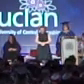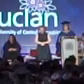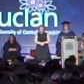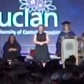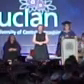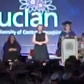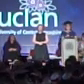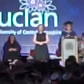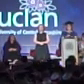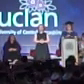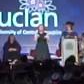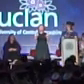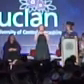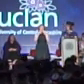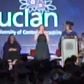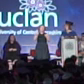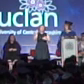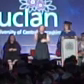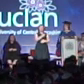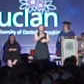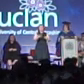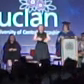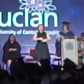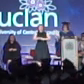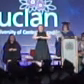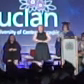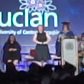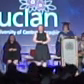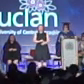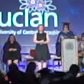Thank you all for that now please be seated.